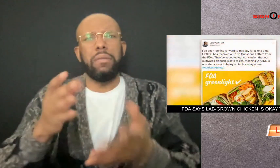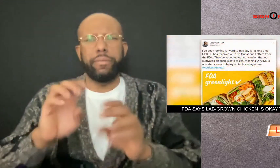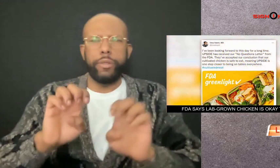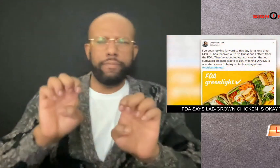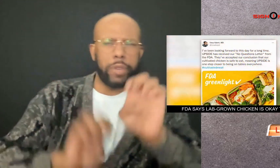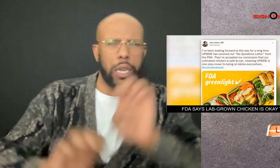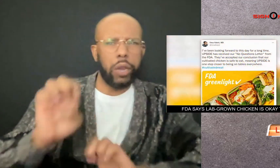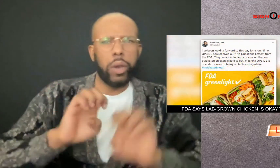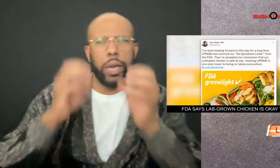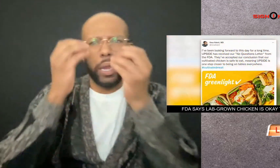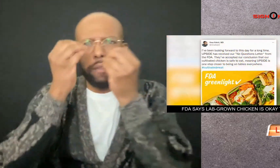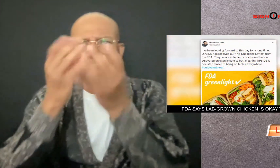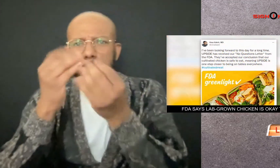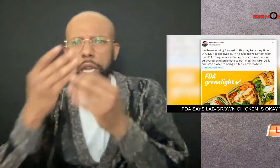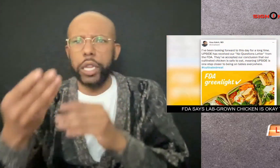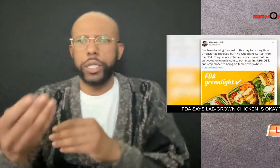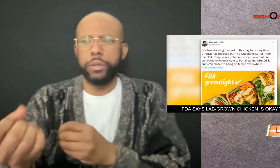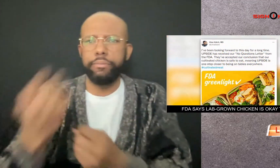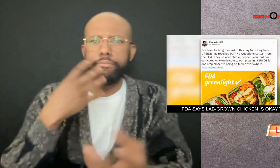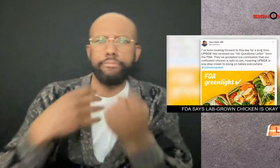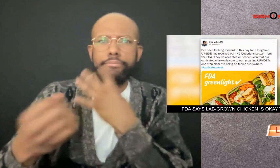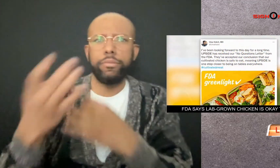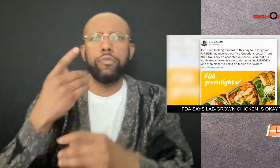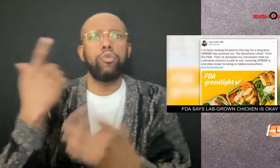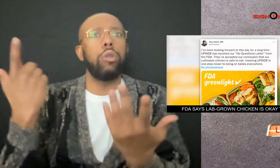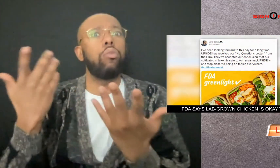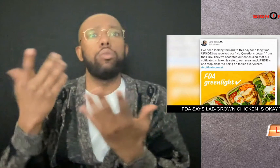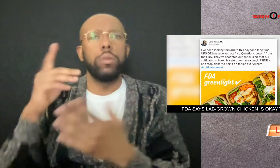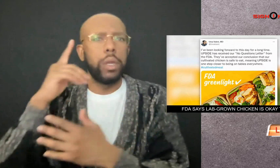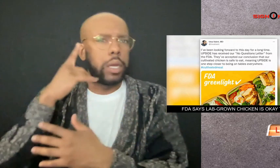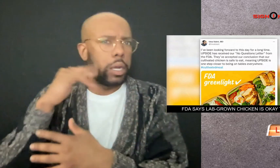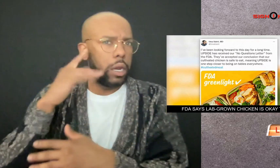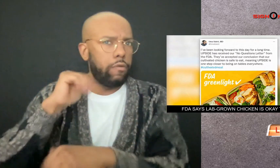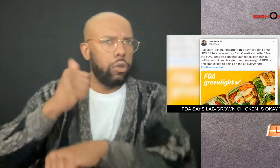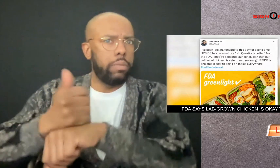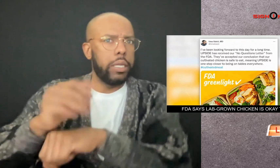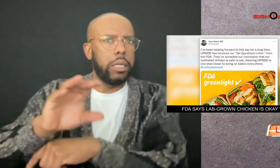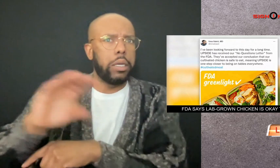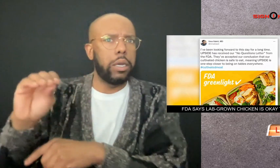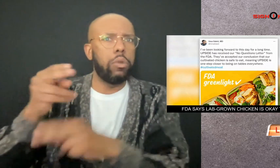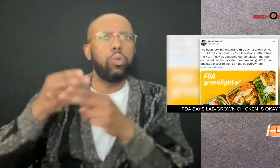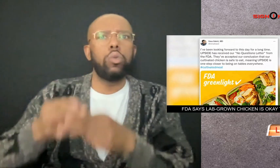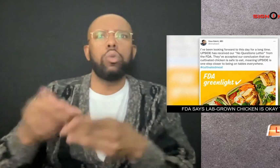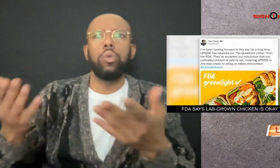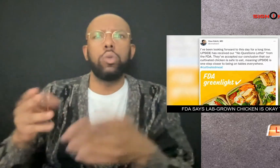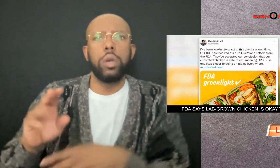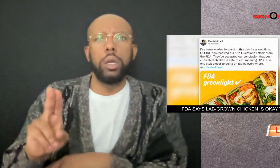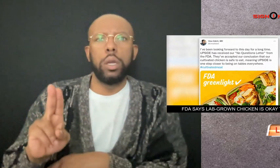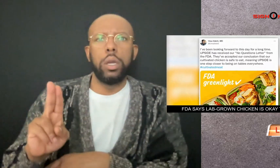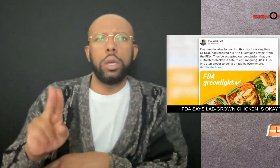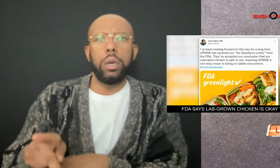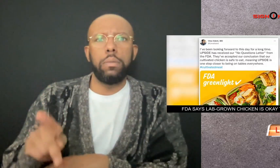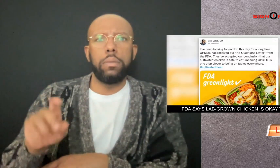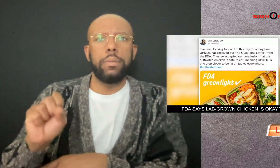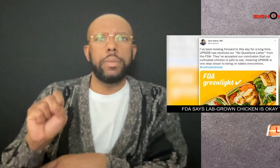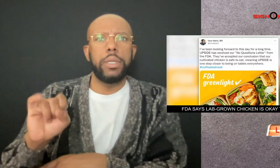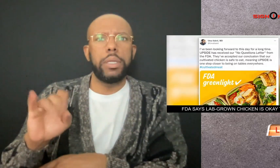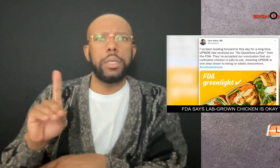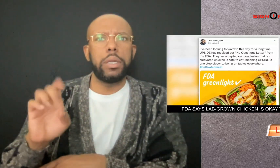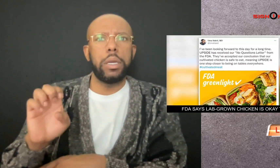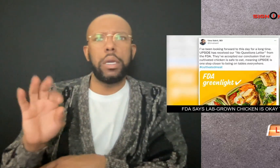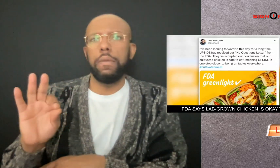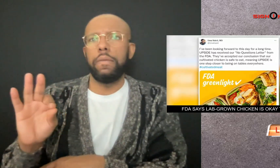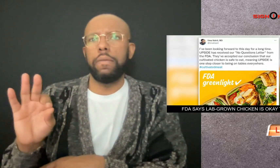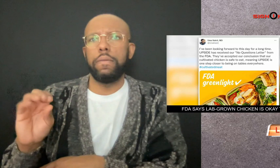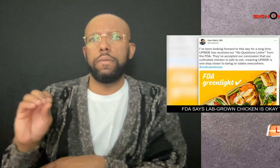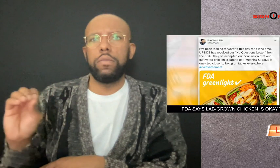the FDA says it has evaluated the information submitted by California-based company upside foods